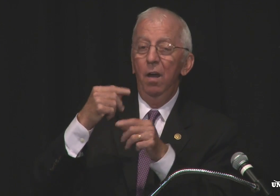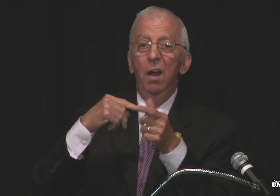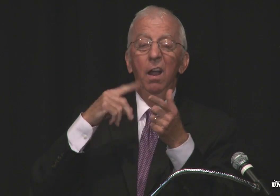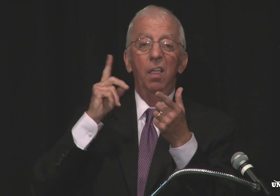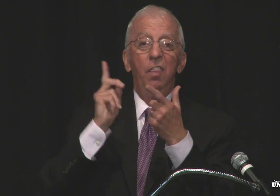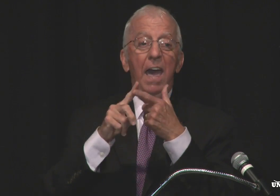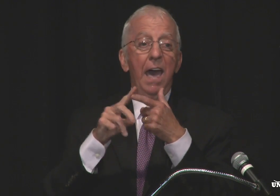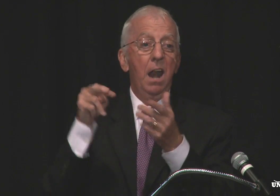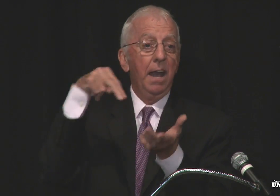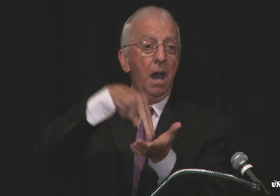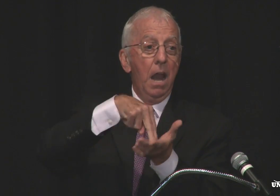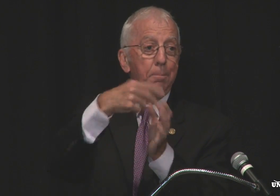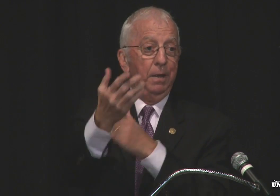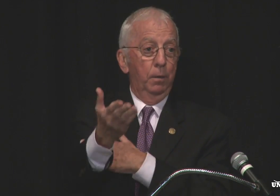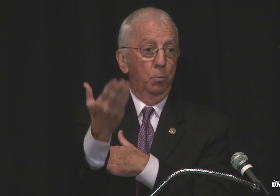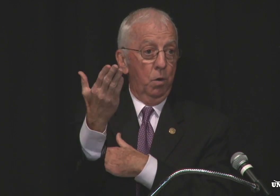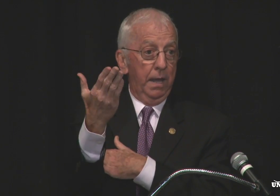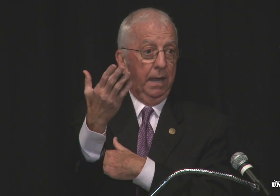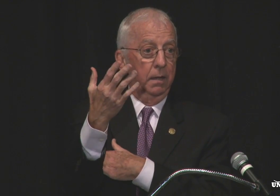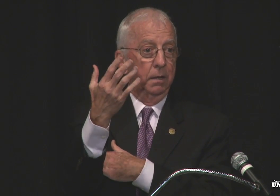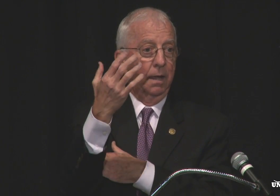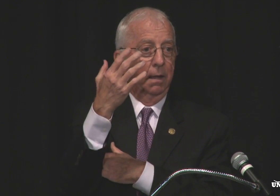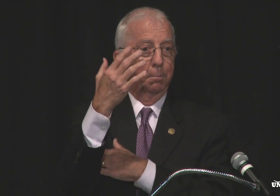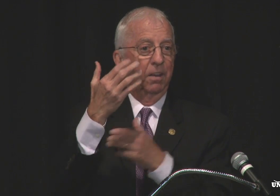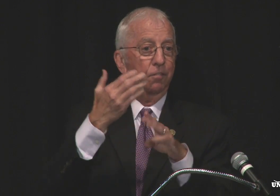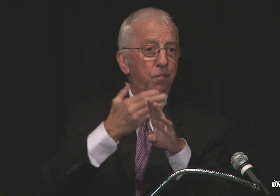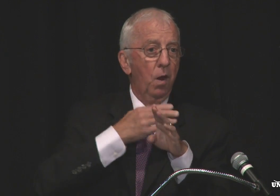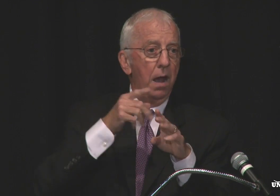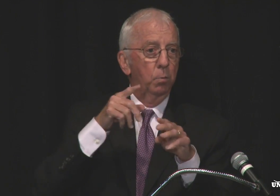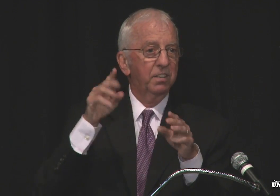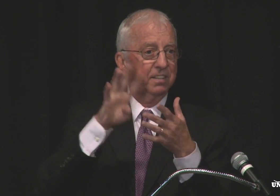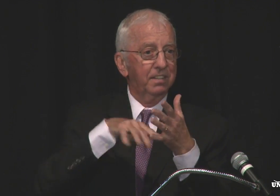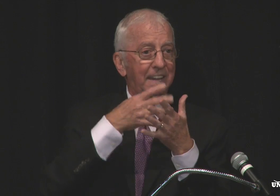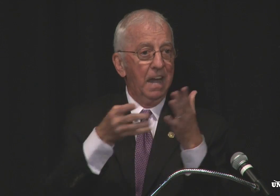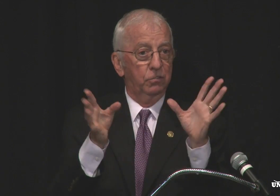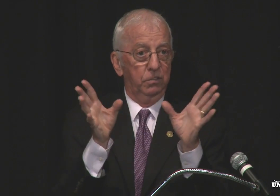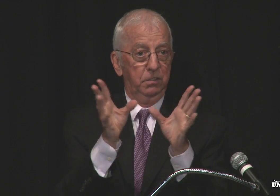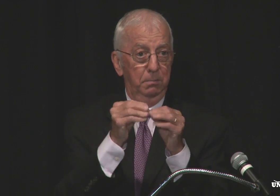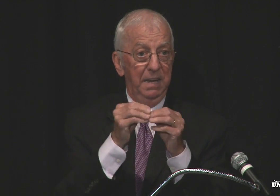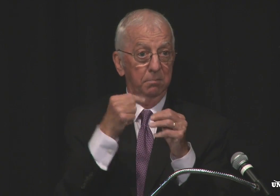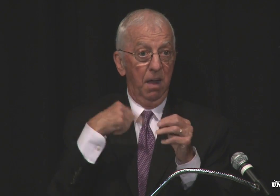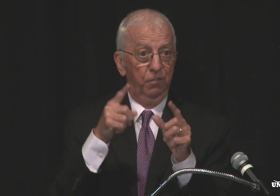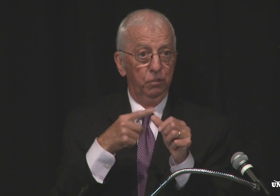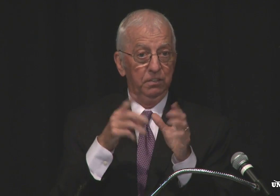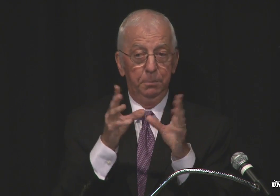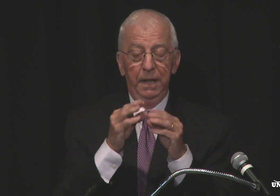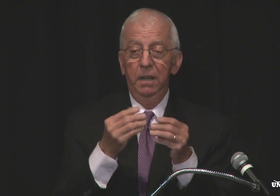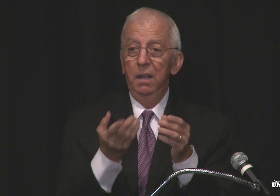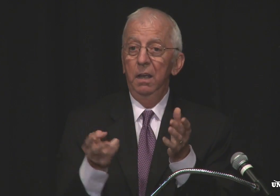Then I got up in the morning, before I was scheduled to meet my first meeting.